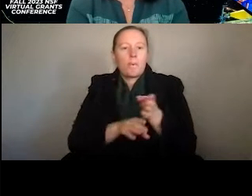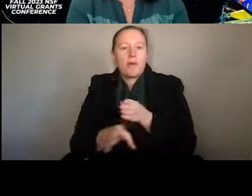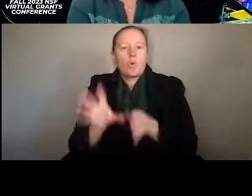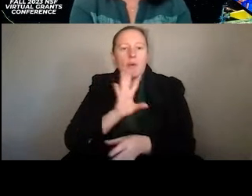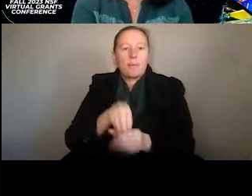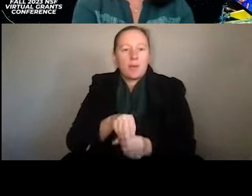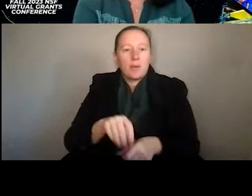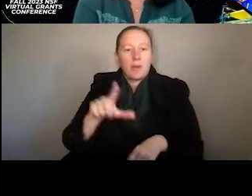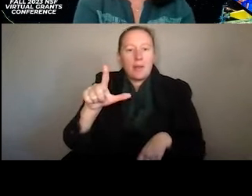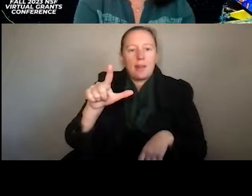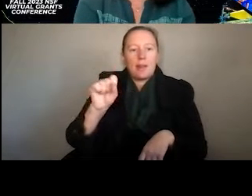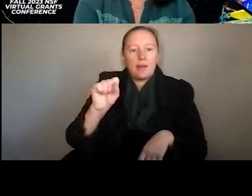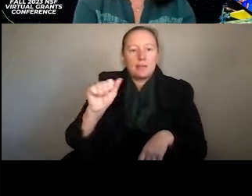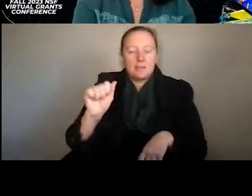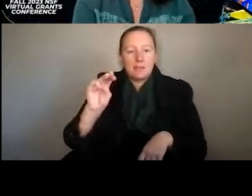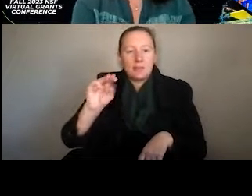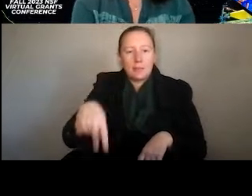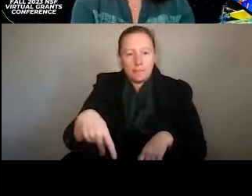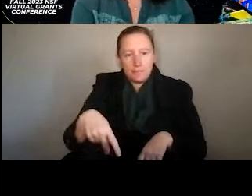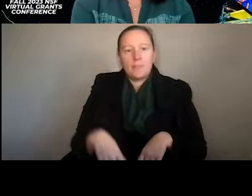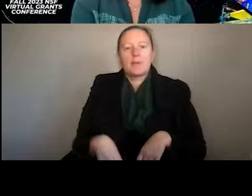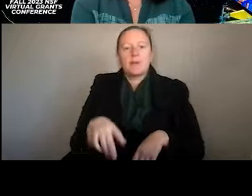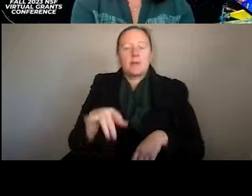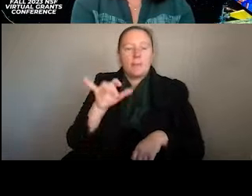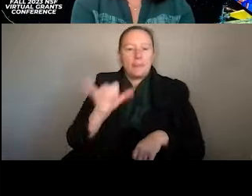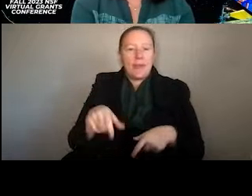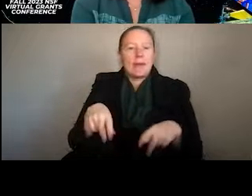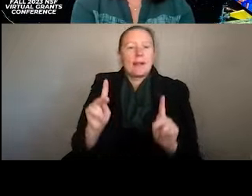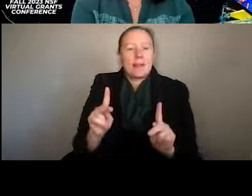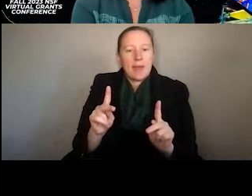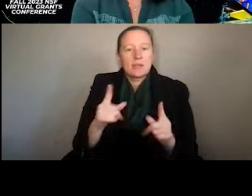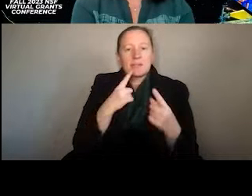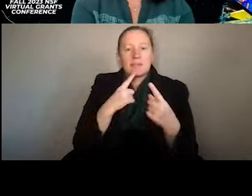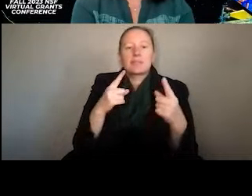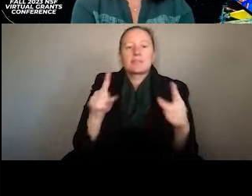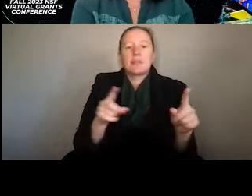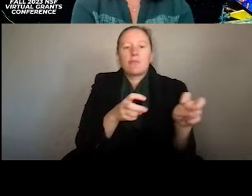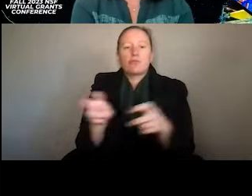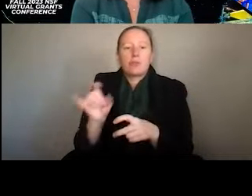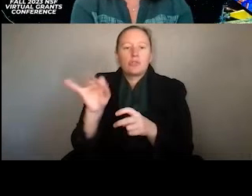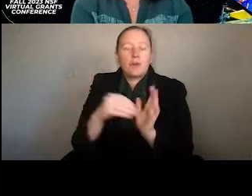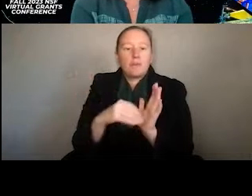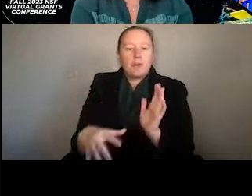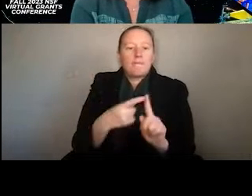The LSAMP program enables successful transfer of students from 2-4 year institutions,